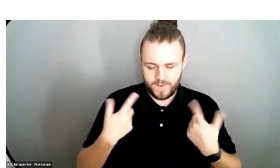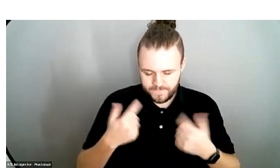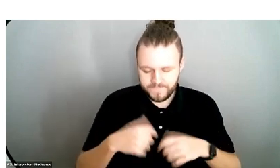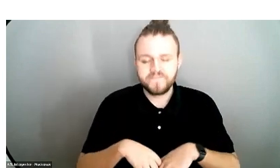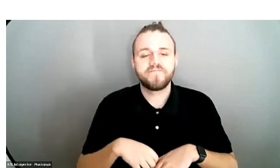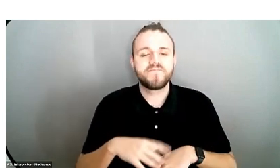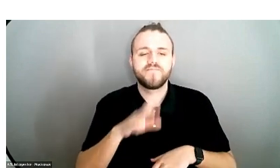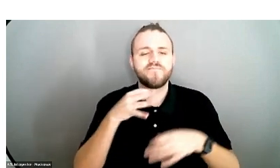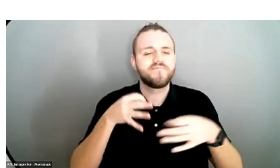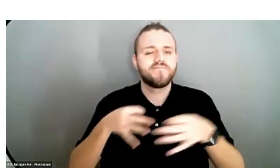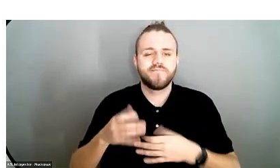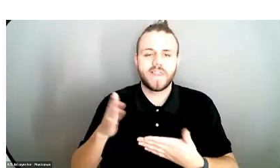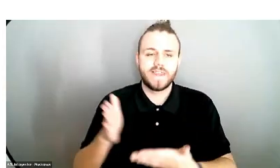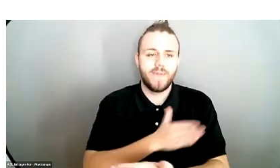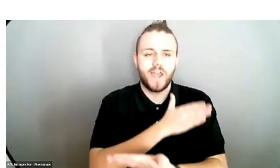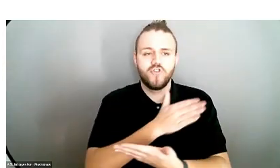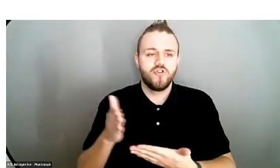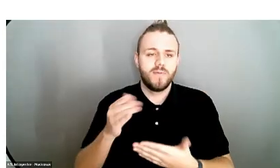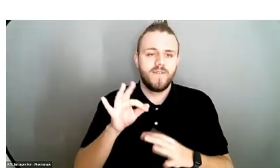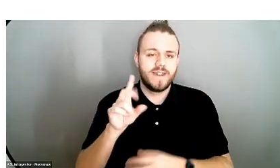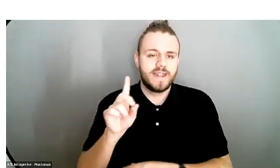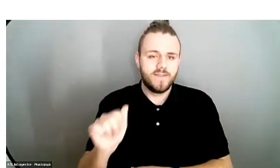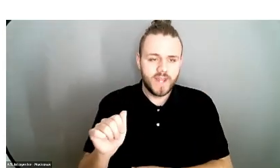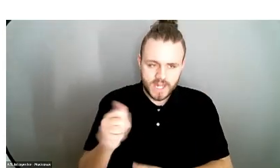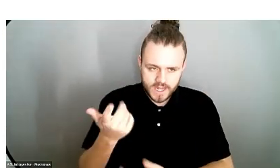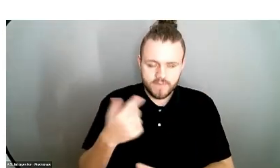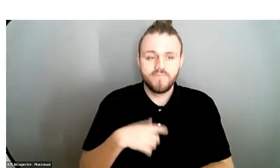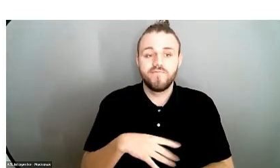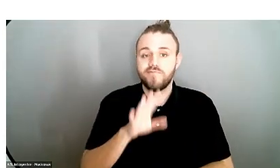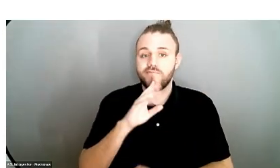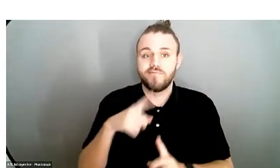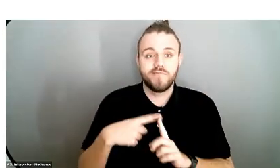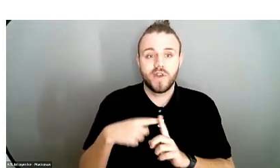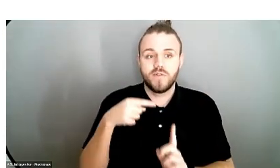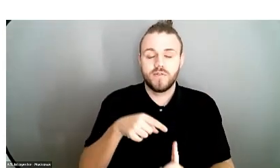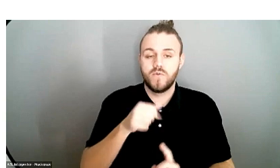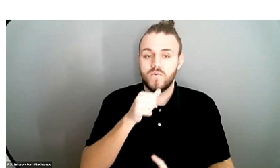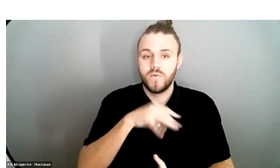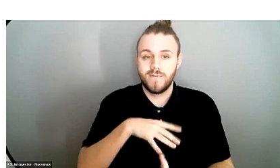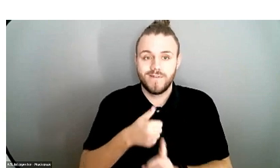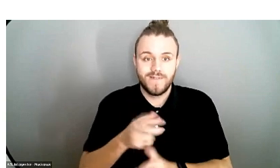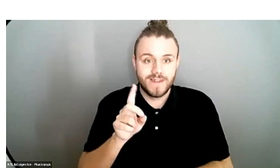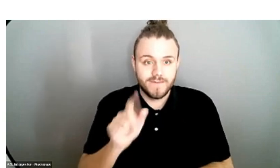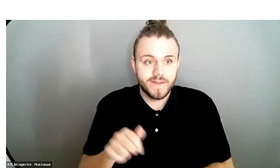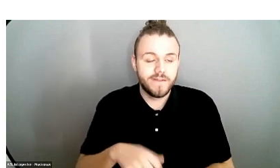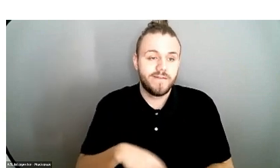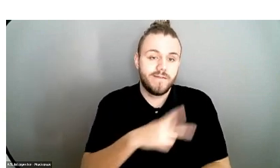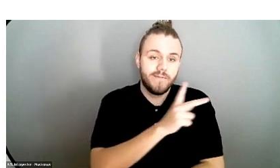the spectrum of disability. When we talk about women with disabilities are patients with disabilities,